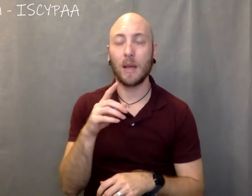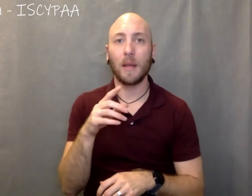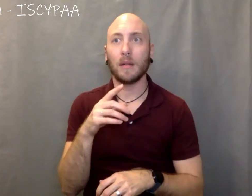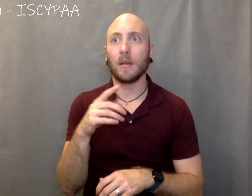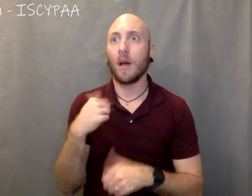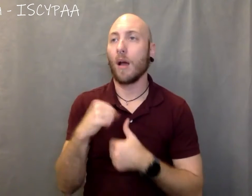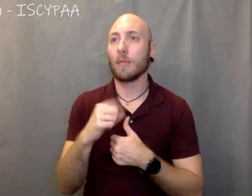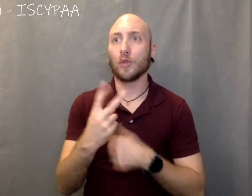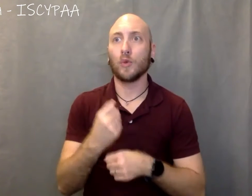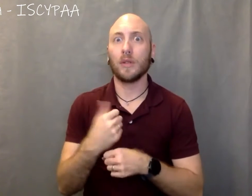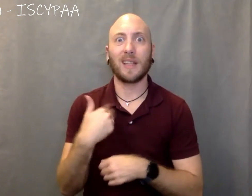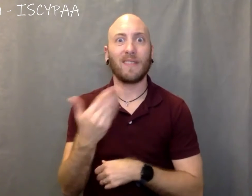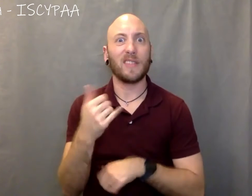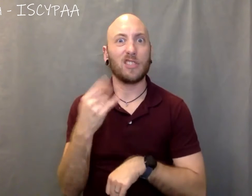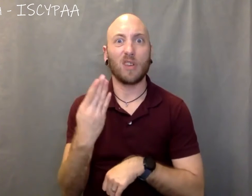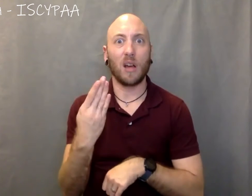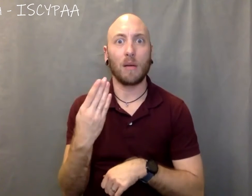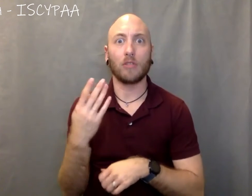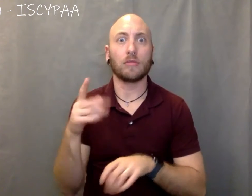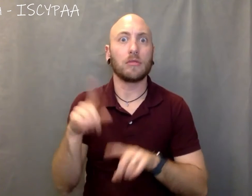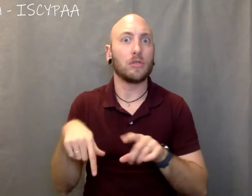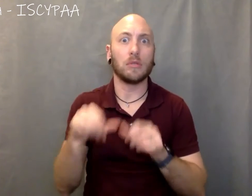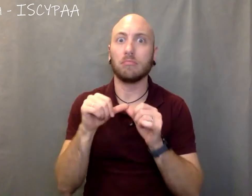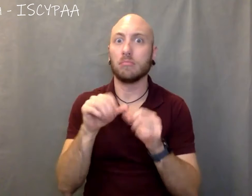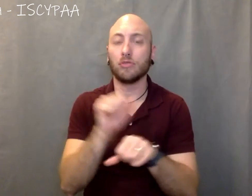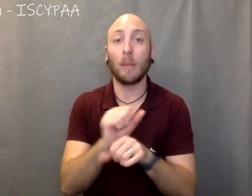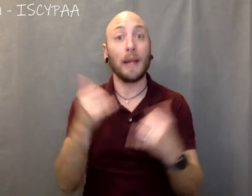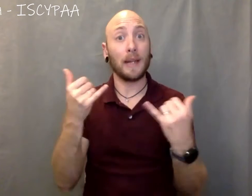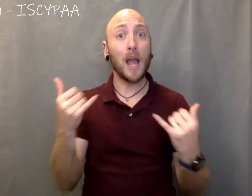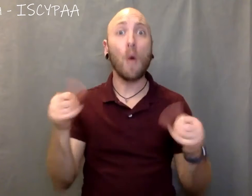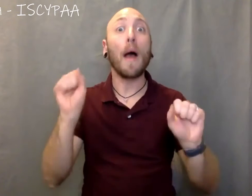sobriety right. And I'm employable I'm super blessed to have the job I have,